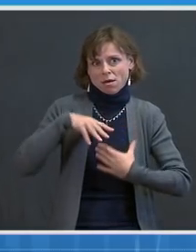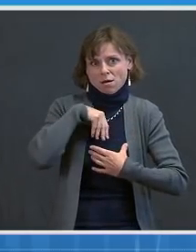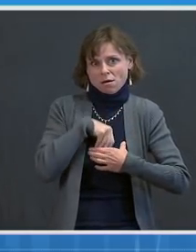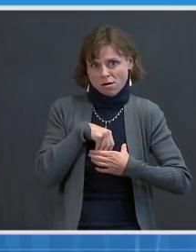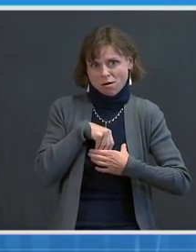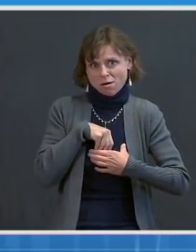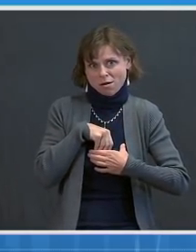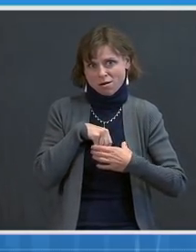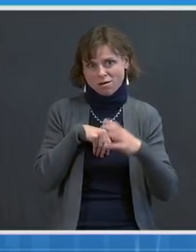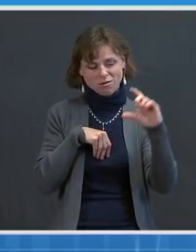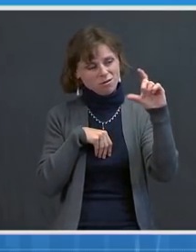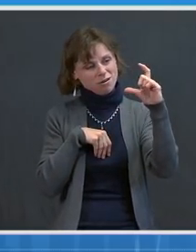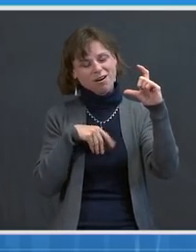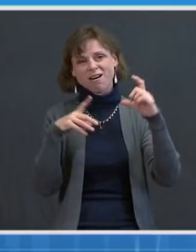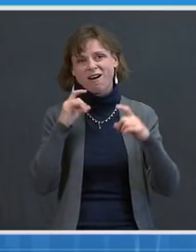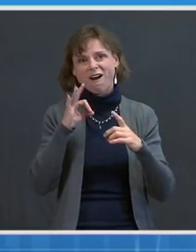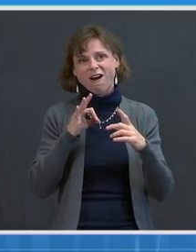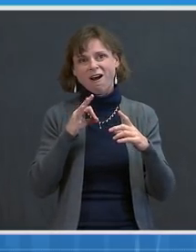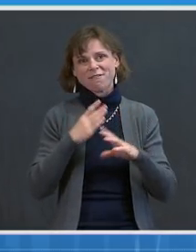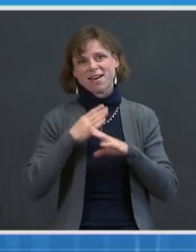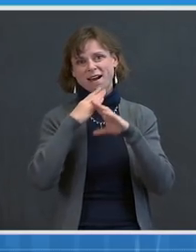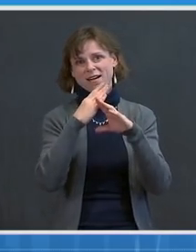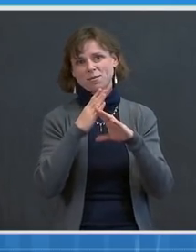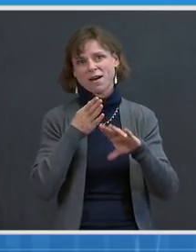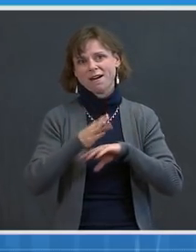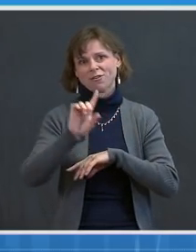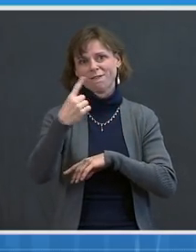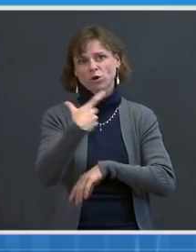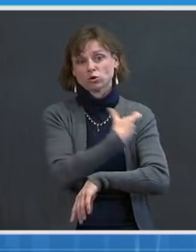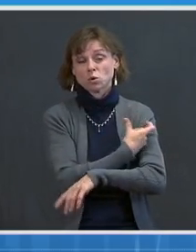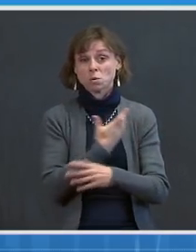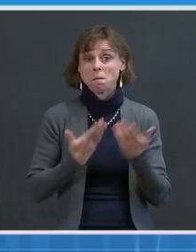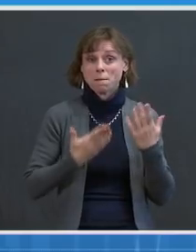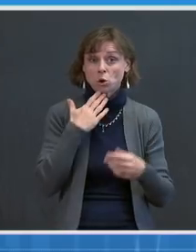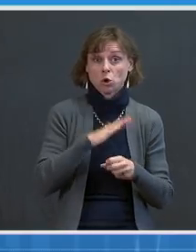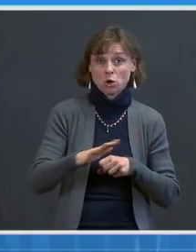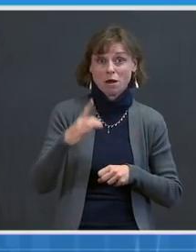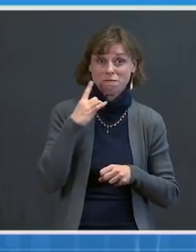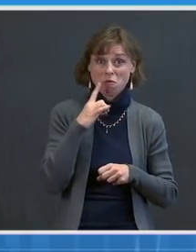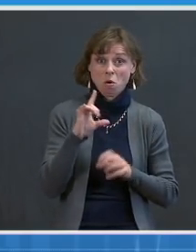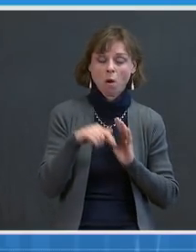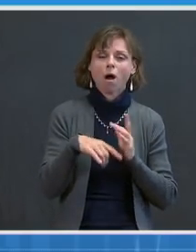they may be good enough to do a degree of protection, but we don't know what the durability is.